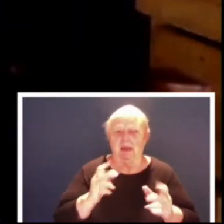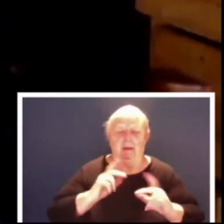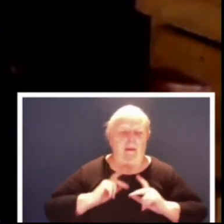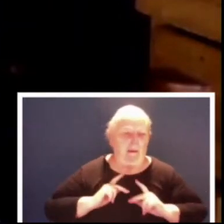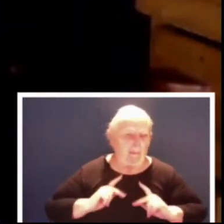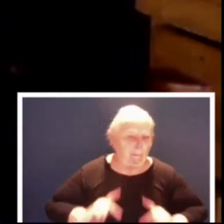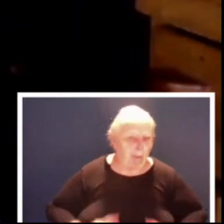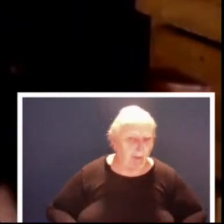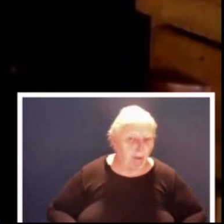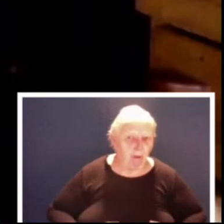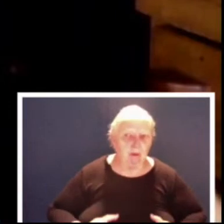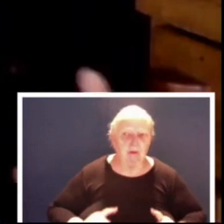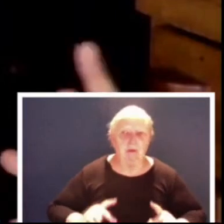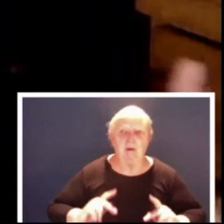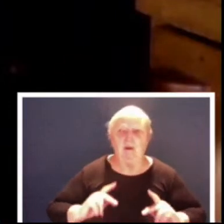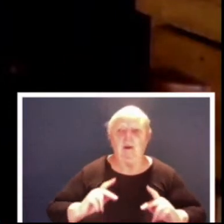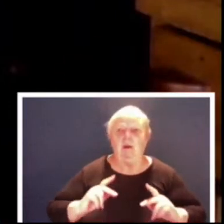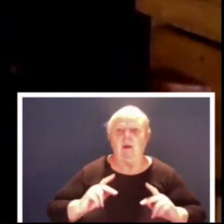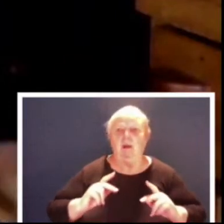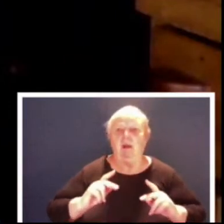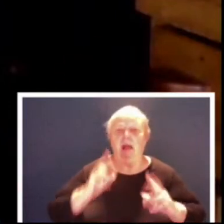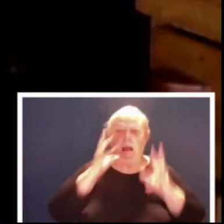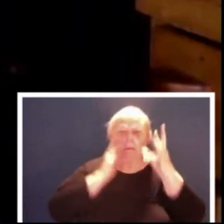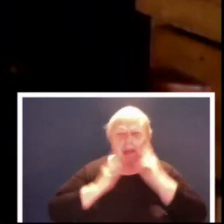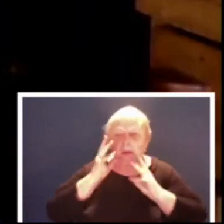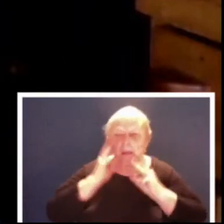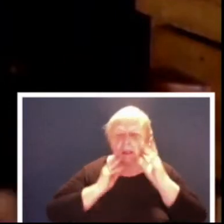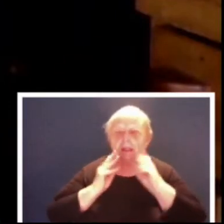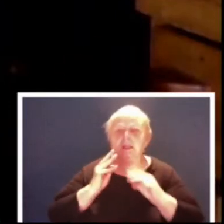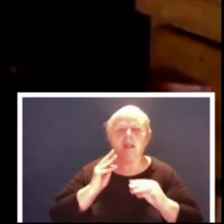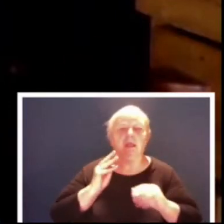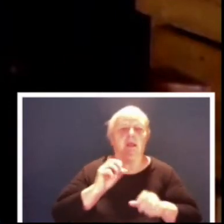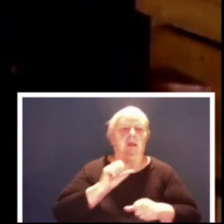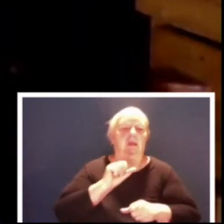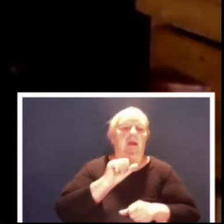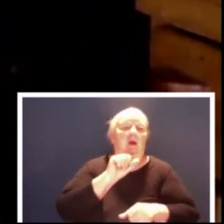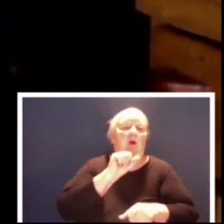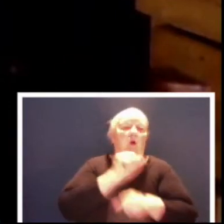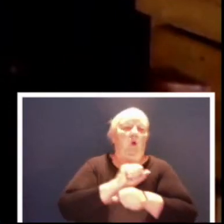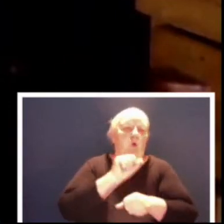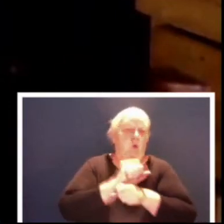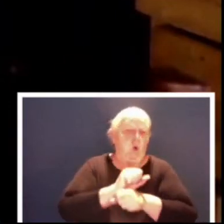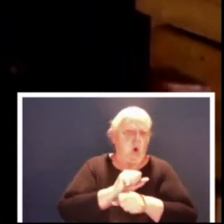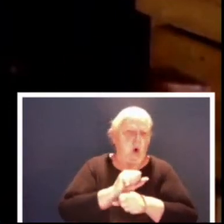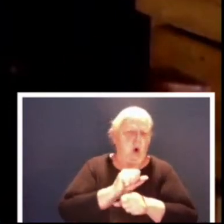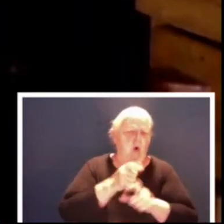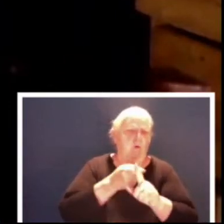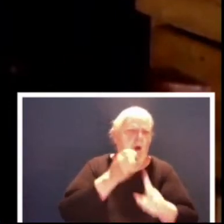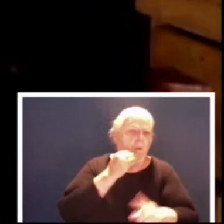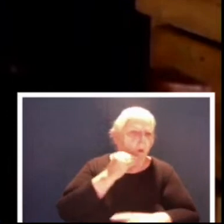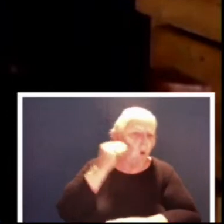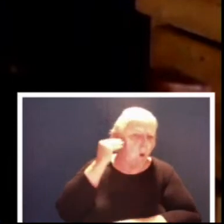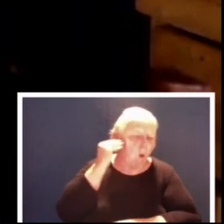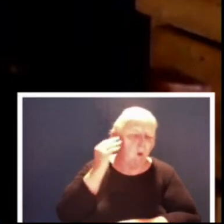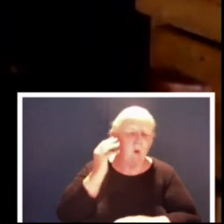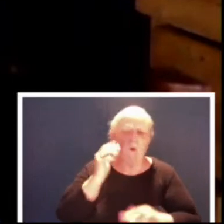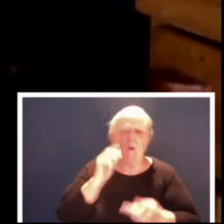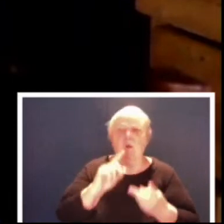of having to work remote home with lots of kids or bigger things of all these life circumstances